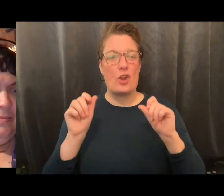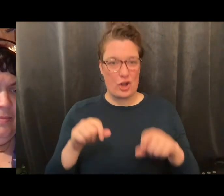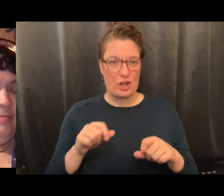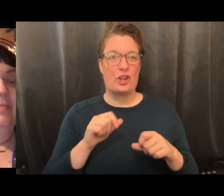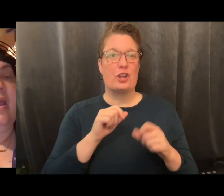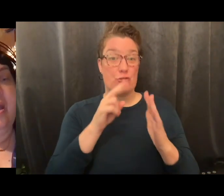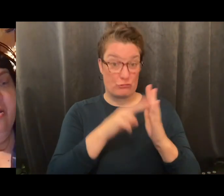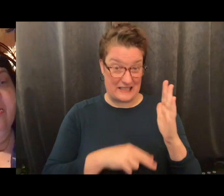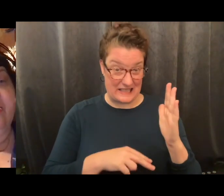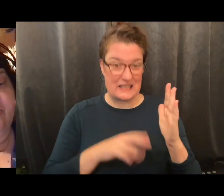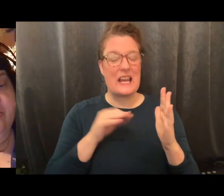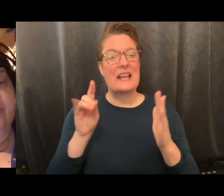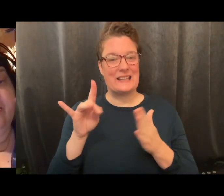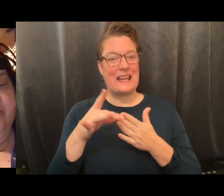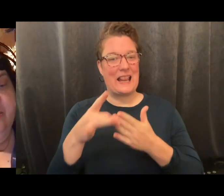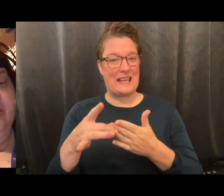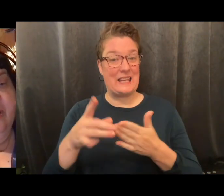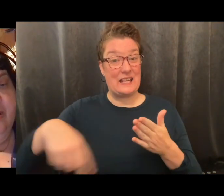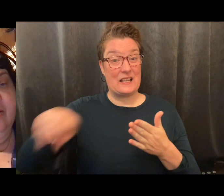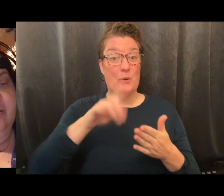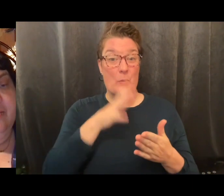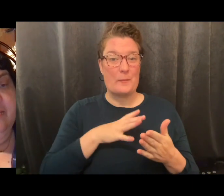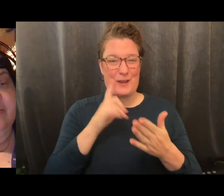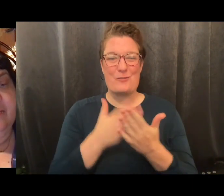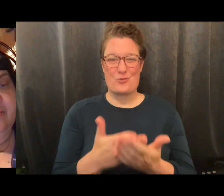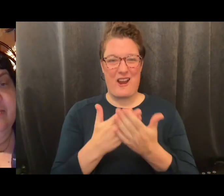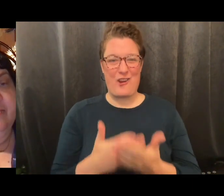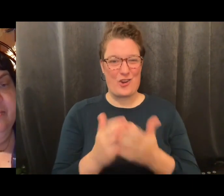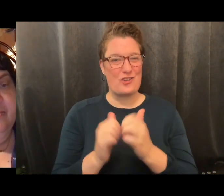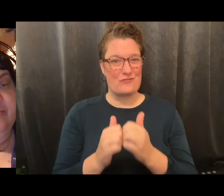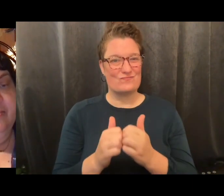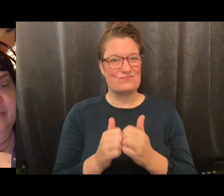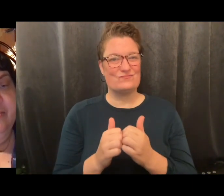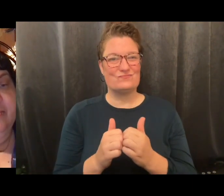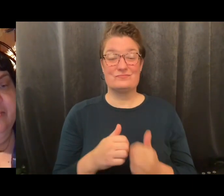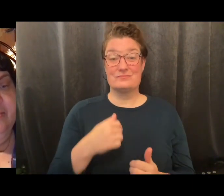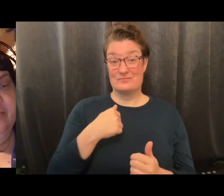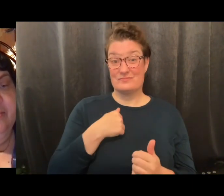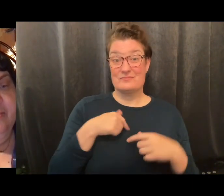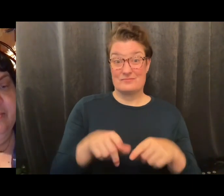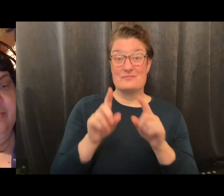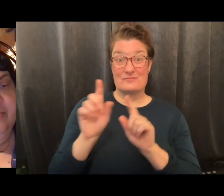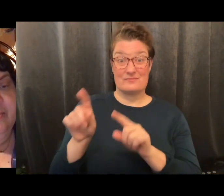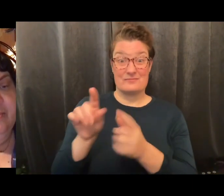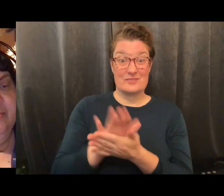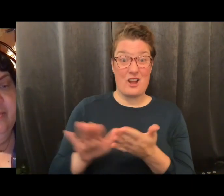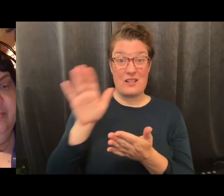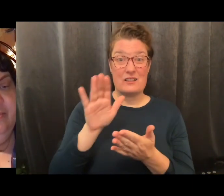And when I was in college, a friend took a picture of me and I had a